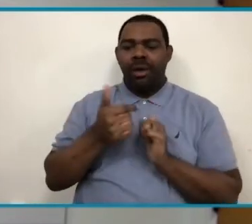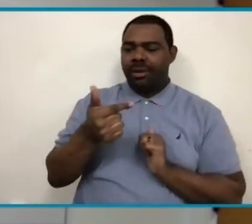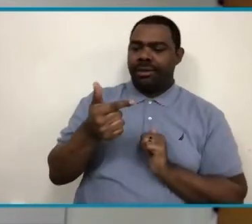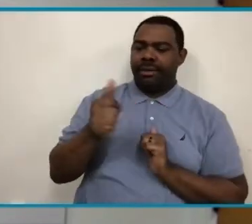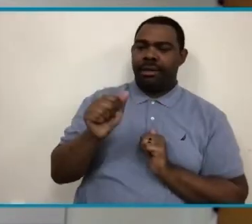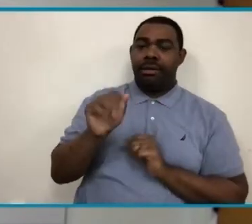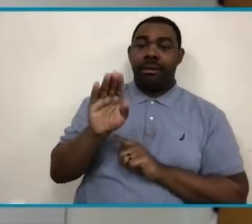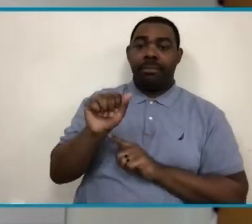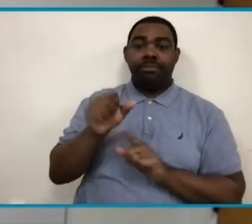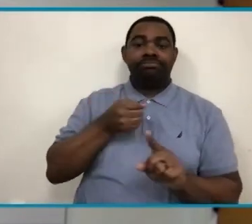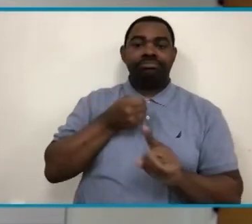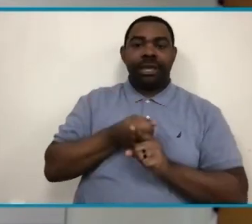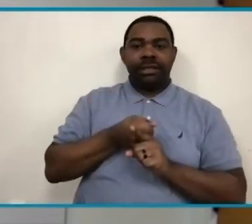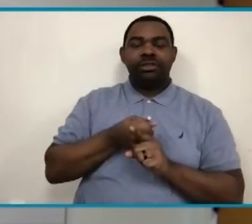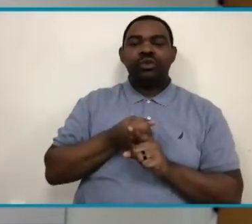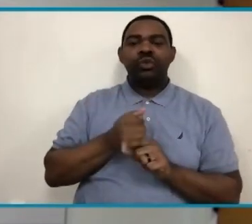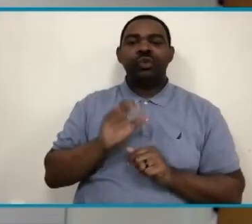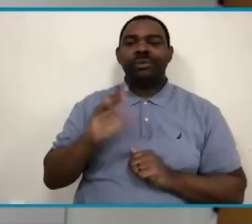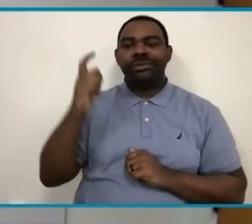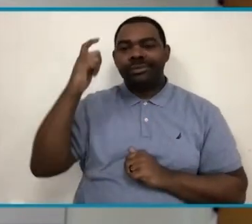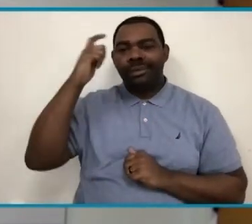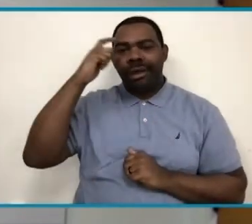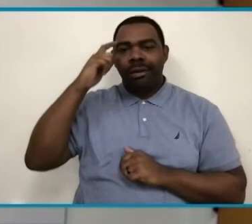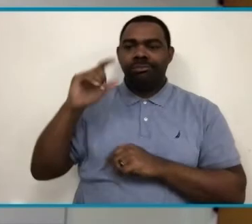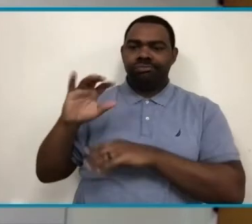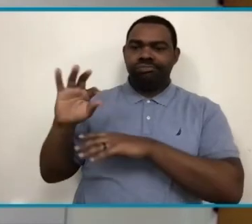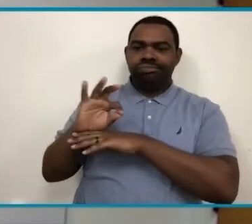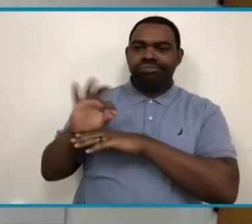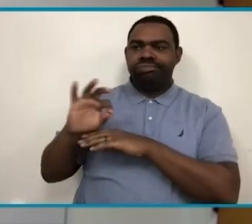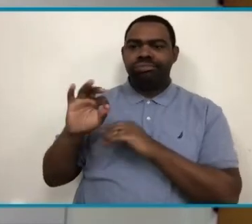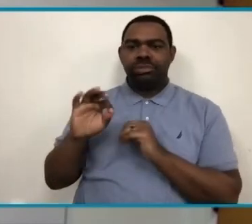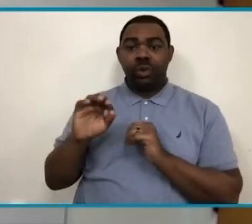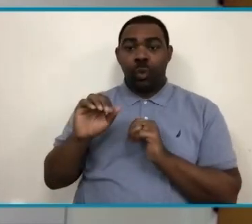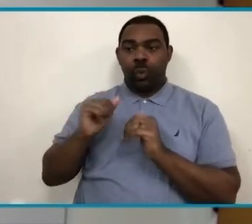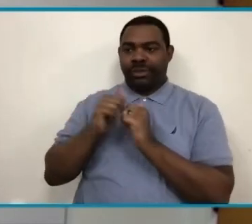And there's some data that have come out over the past few years, and it's relatively new